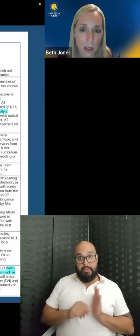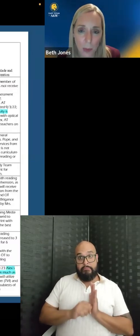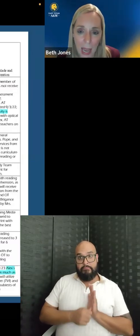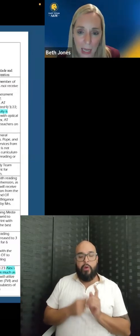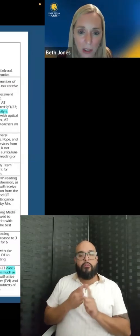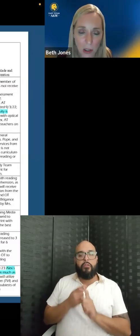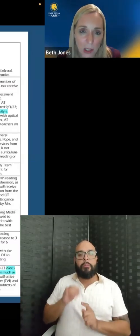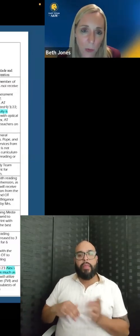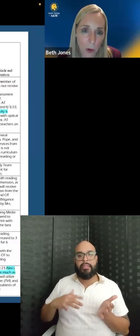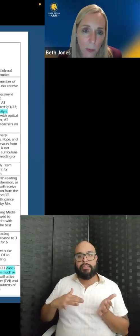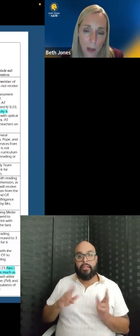to be added to this form.